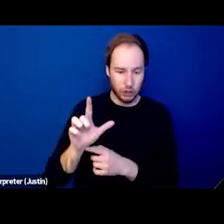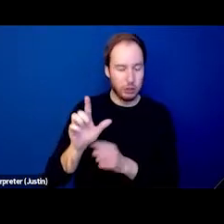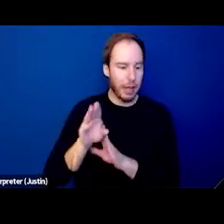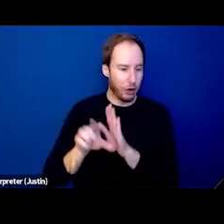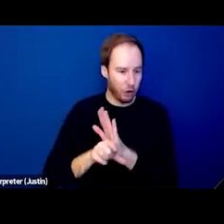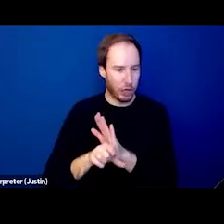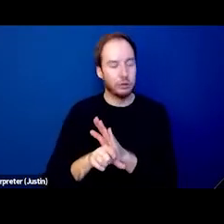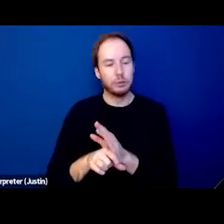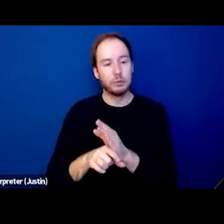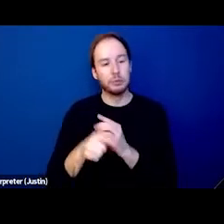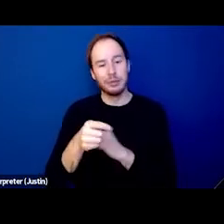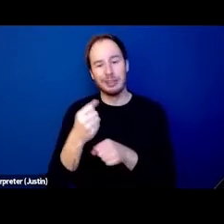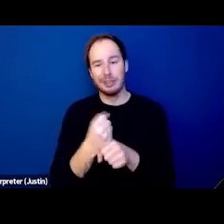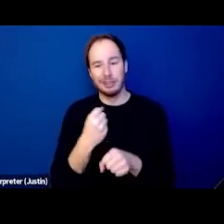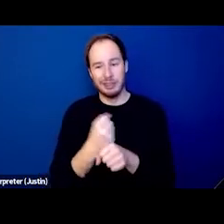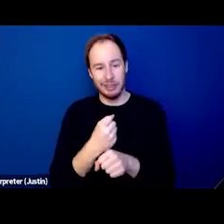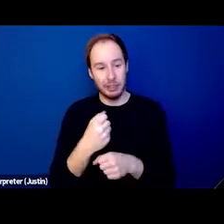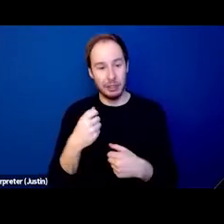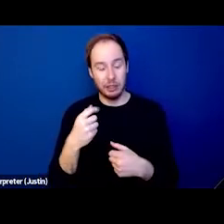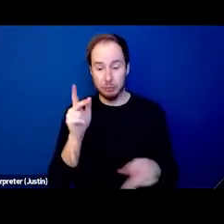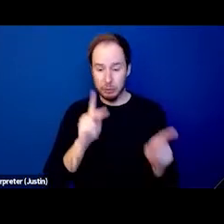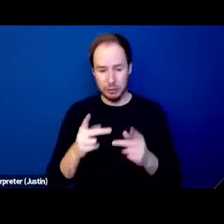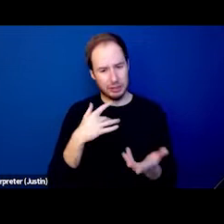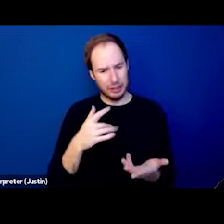This is a statistic that surprises most people.